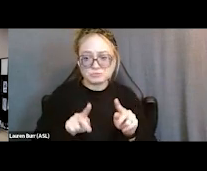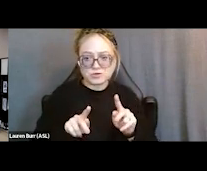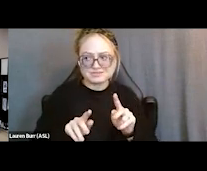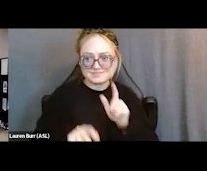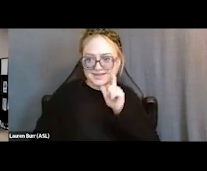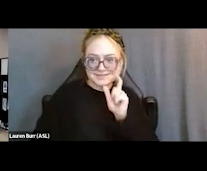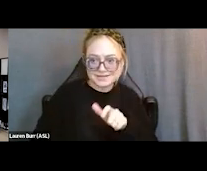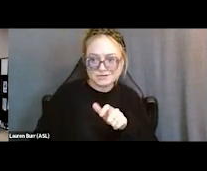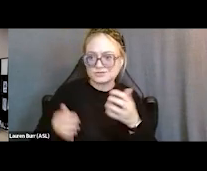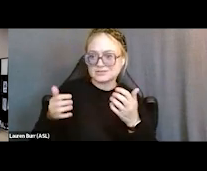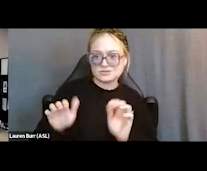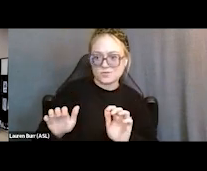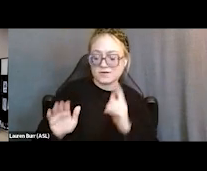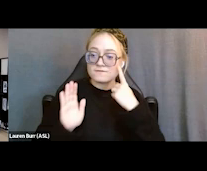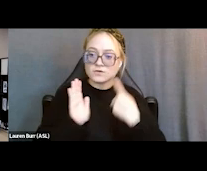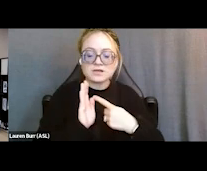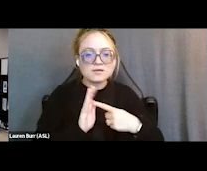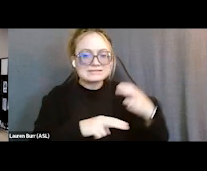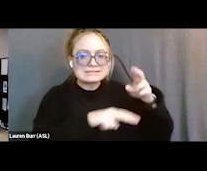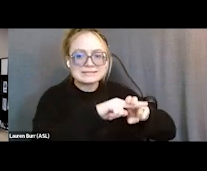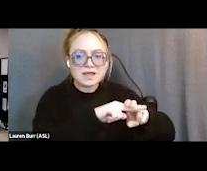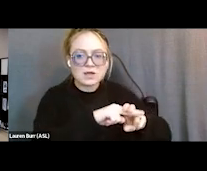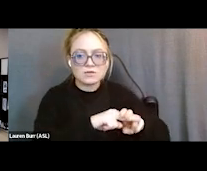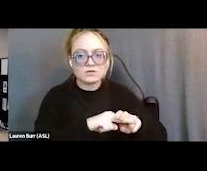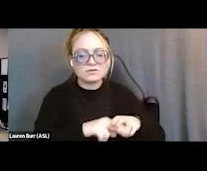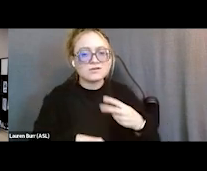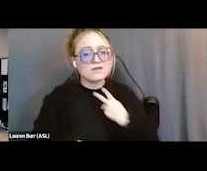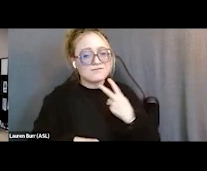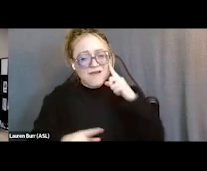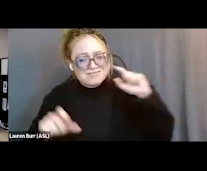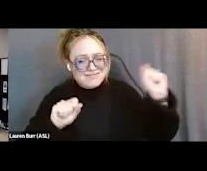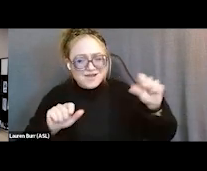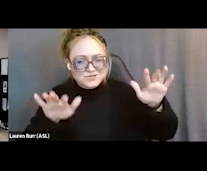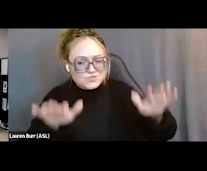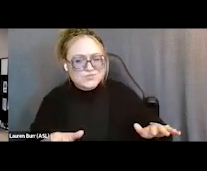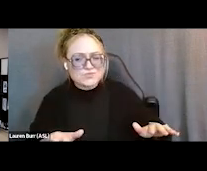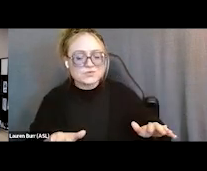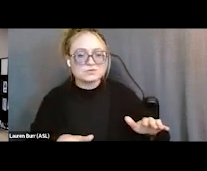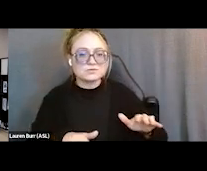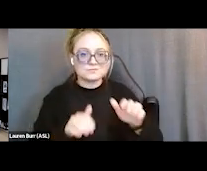like telling them to sit down, lower their voice, et cetera, without providing any rationale or alternatives.